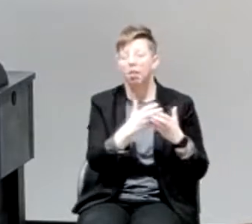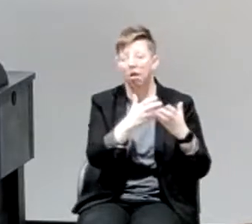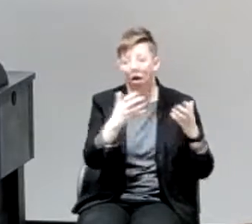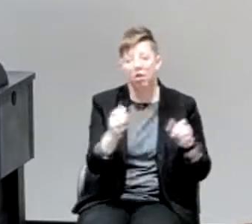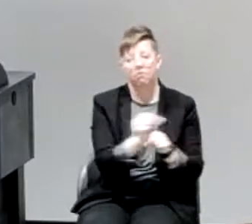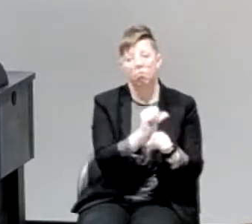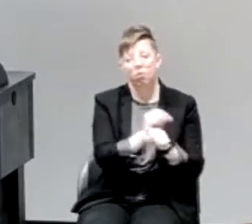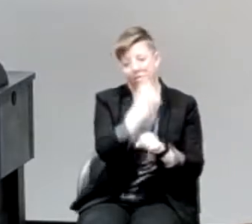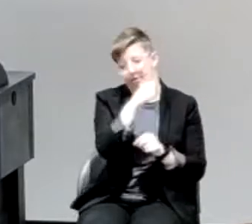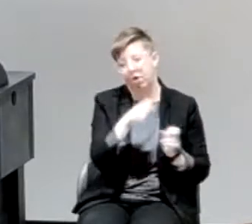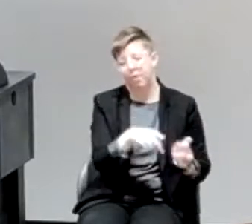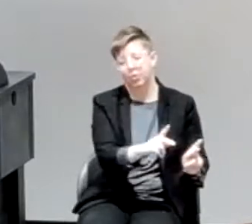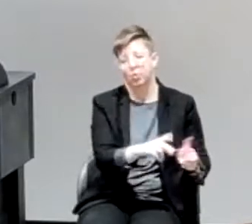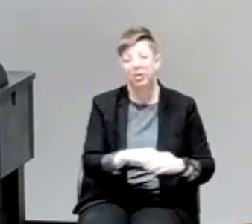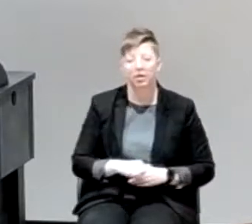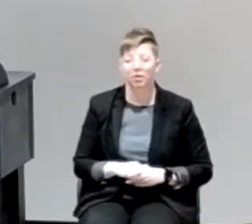incontrovertable to me is that human potential is ubiquitous.